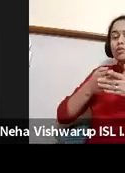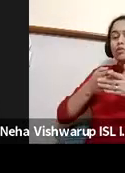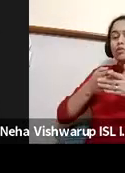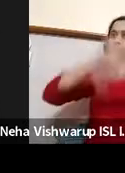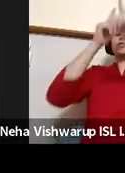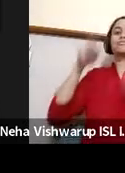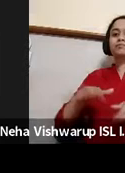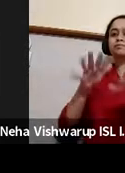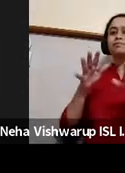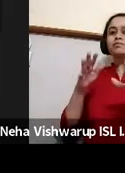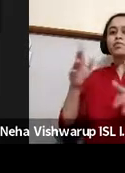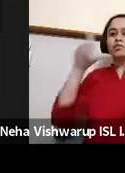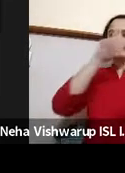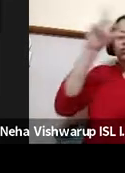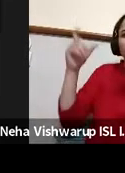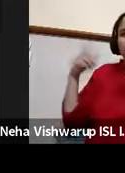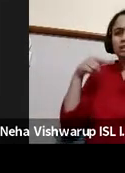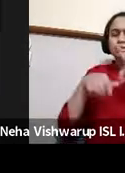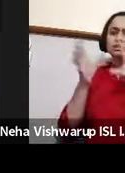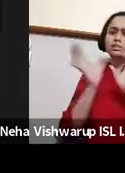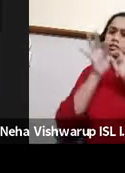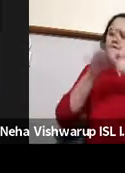who engaged deeply with the distinct social contexts in which they worked and lived